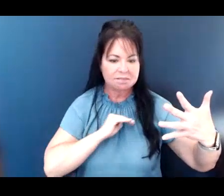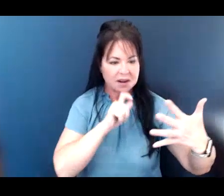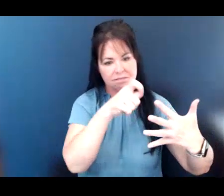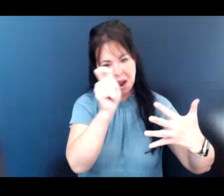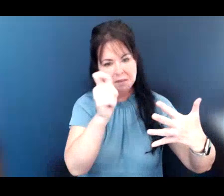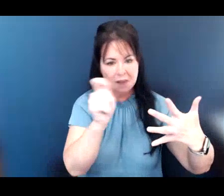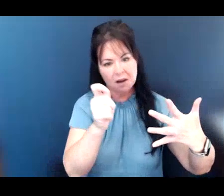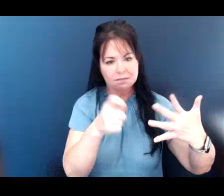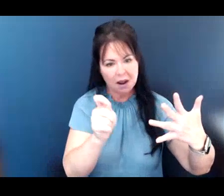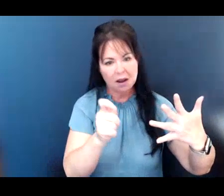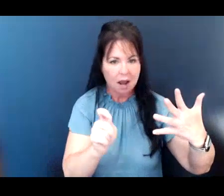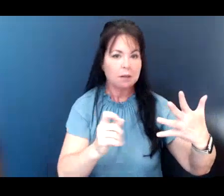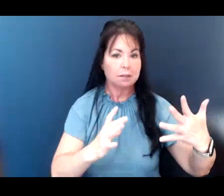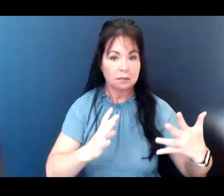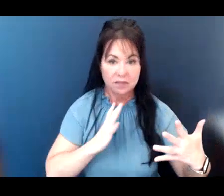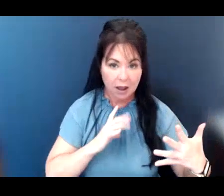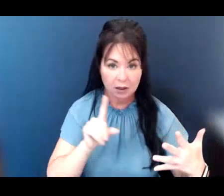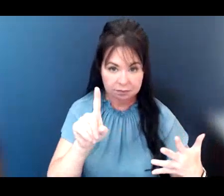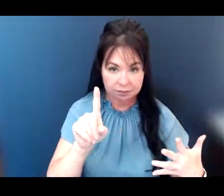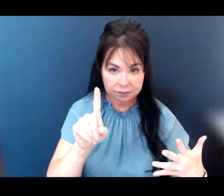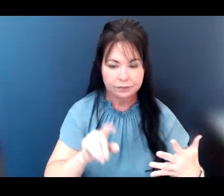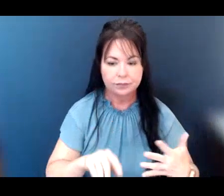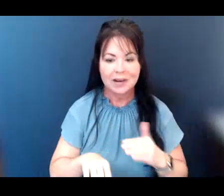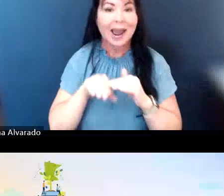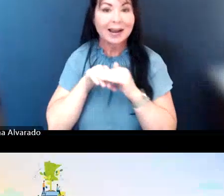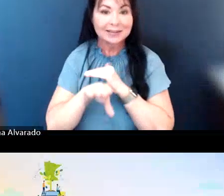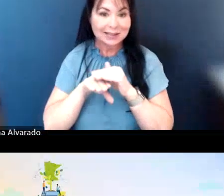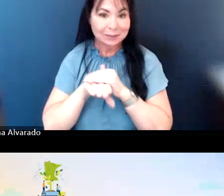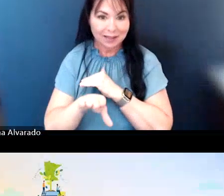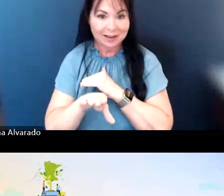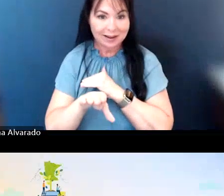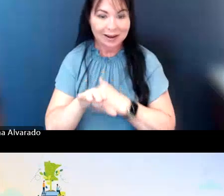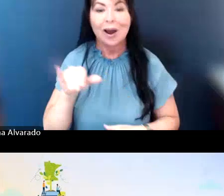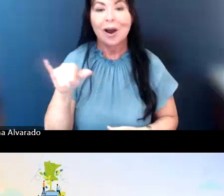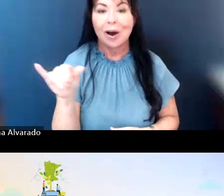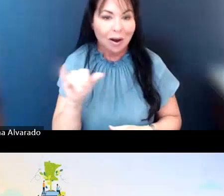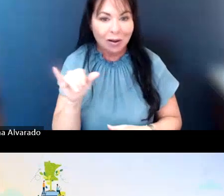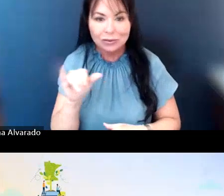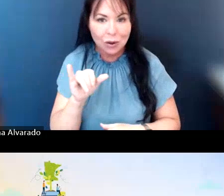But accessibility is really also about more than just that checkbox aspect of it.